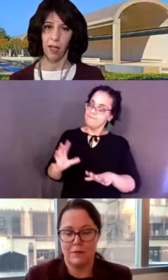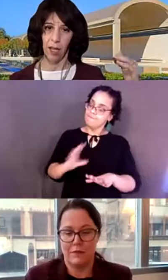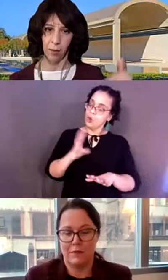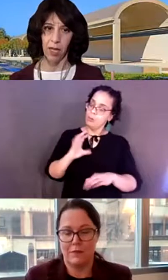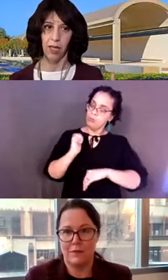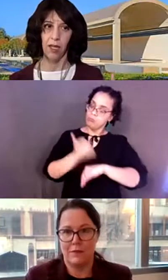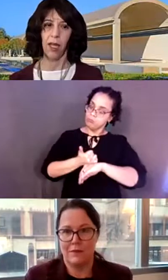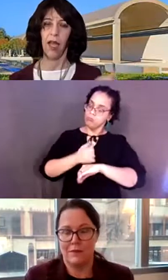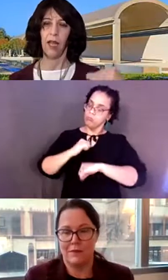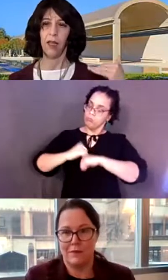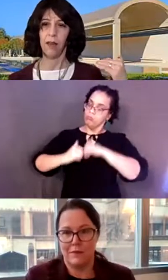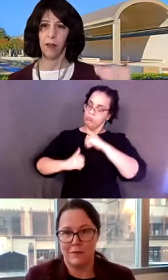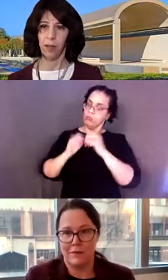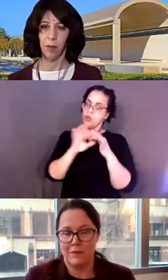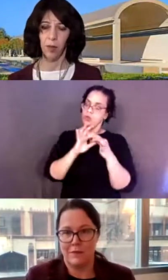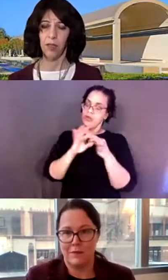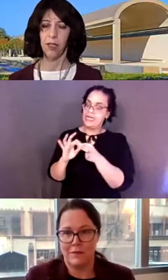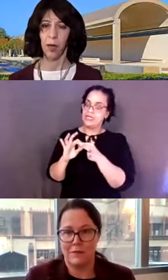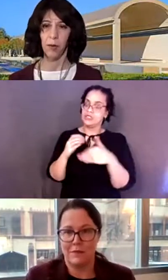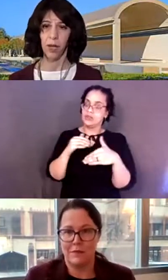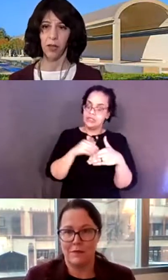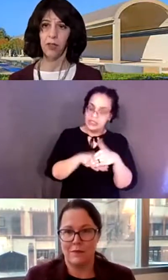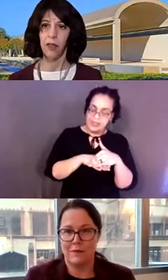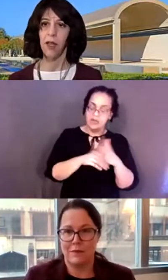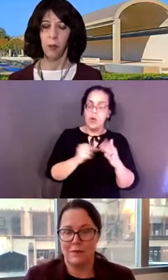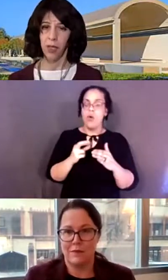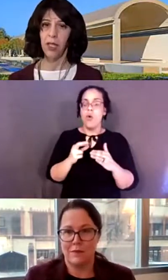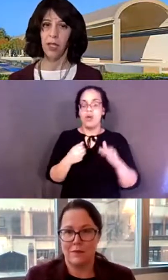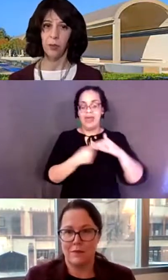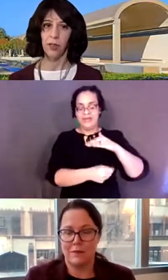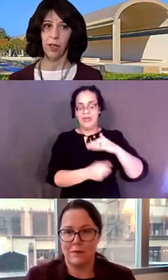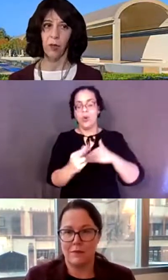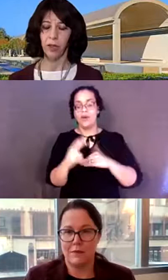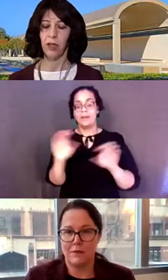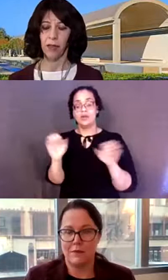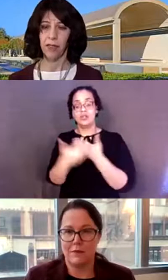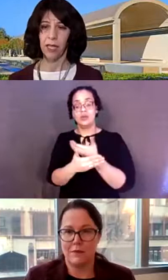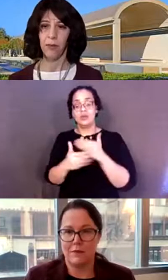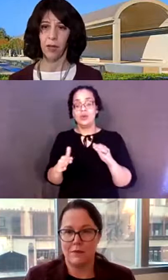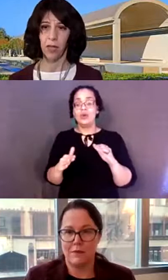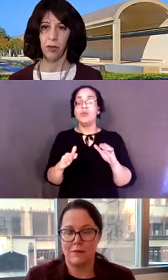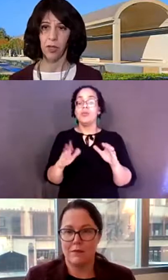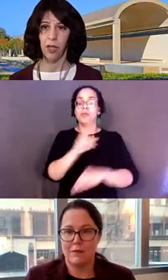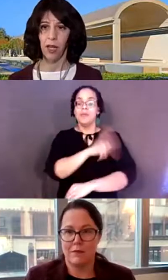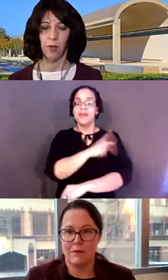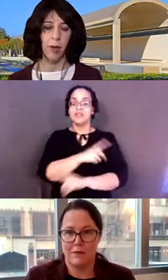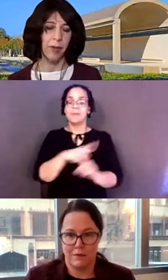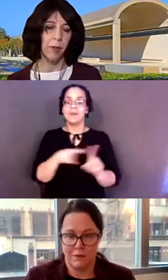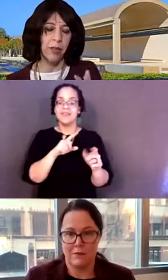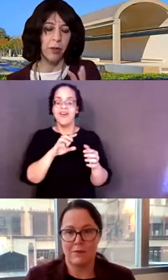admitted and emergency department patients but it is really all building on that same